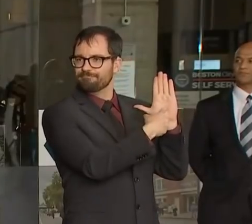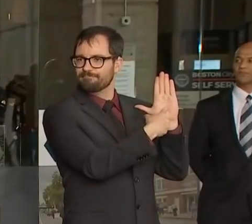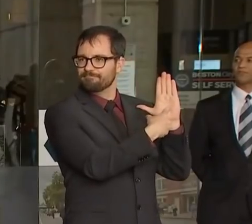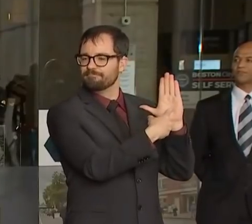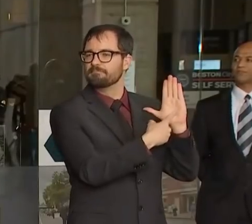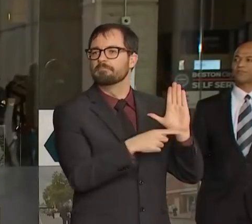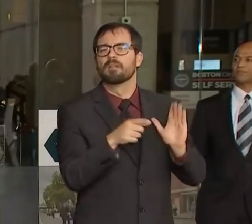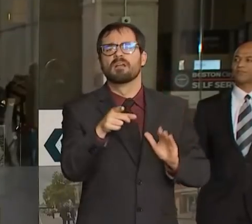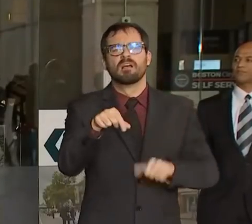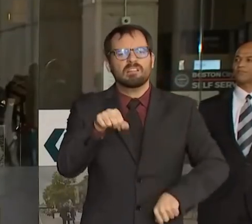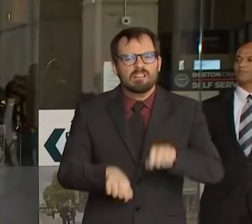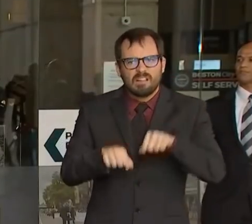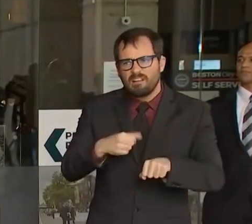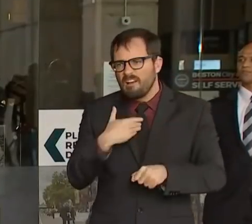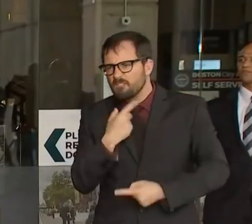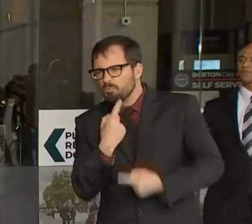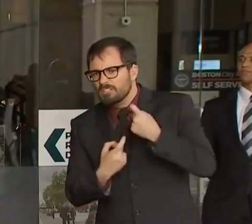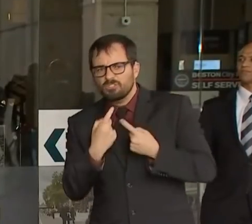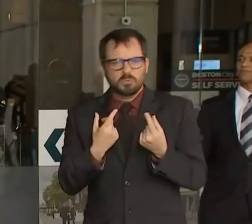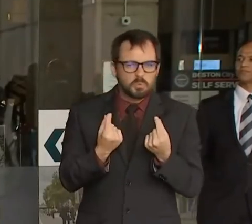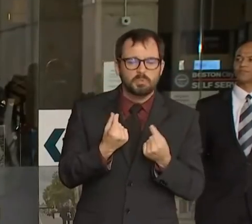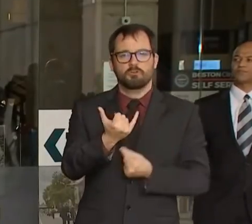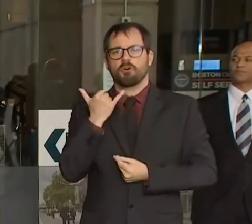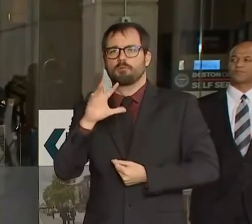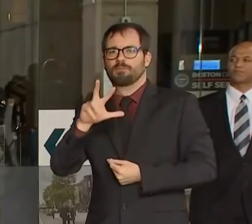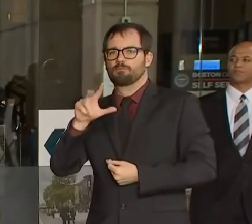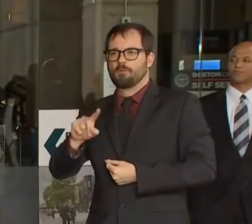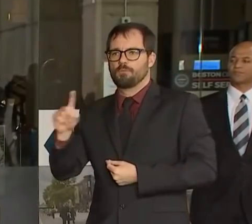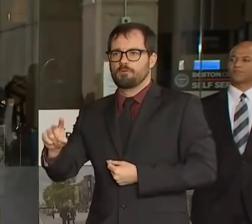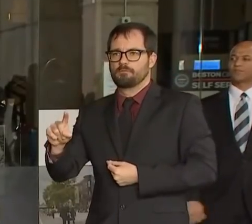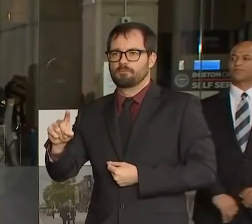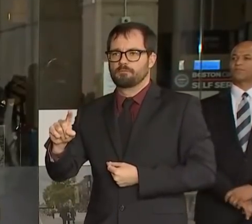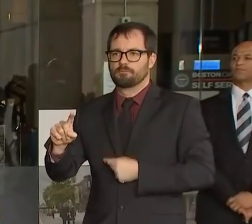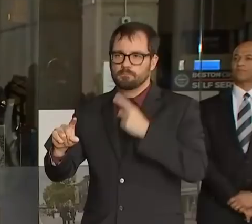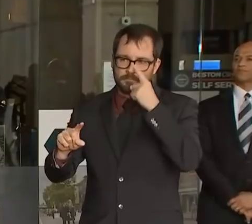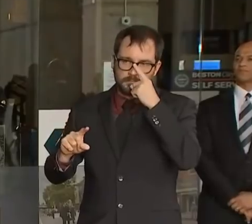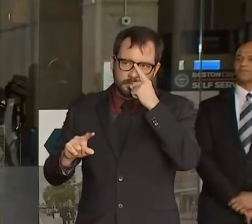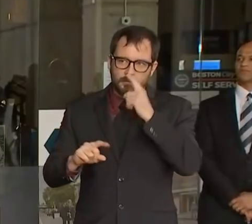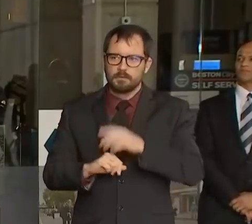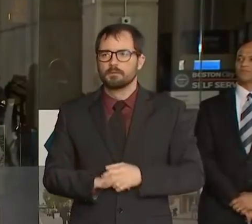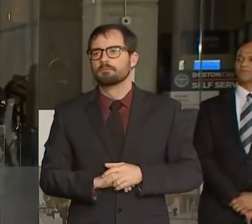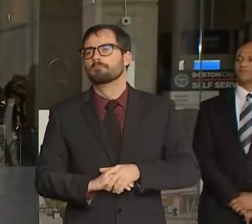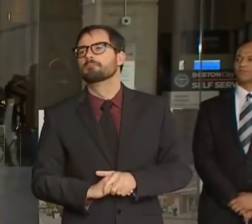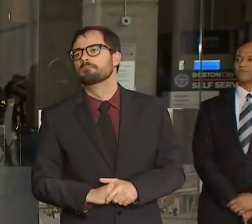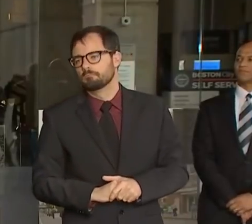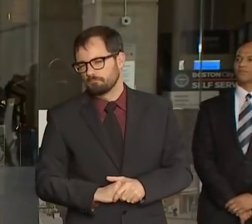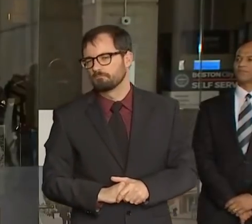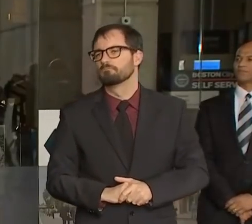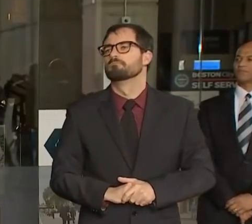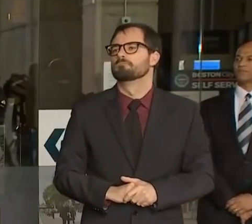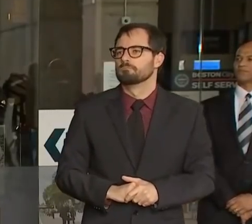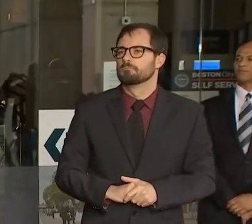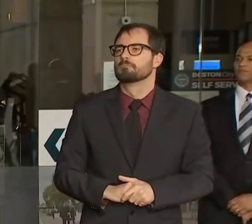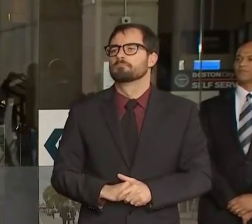WE ASK YOU TO CALL 311 BEFORE YOU COME IN. EVEN IF YOU'RE LOOKING TO COME IN AND PICK UP A BIRTH